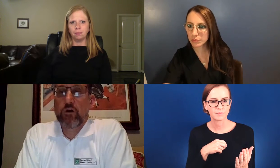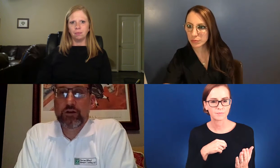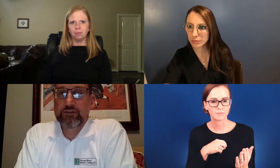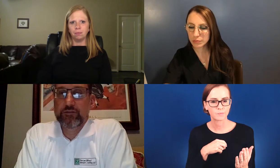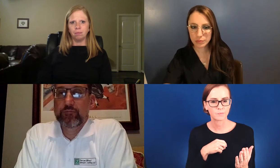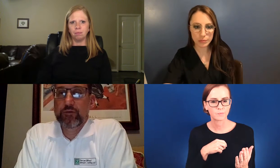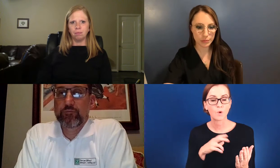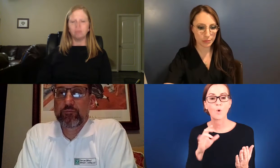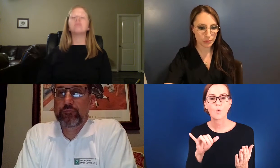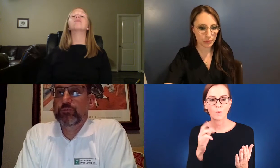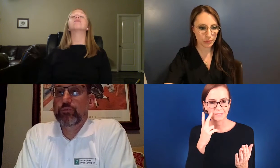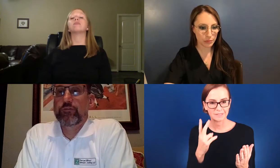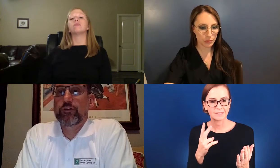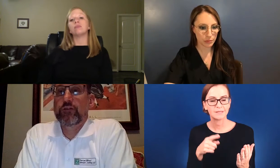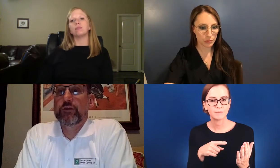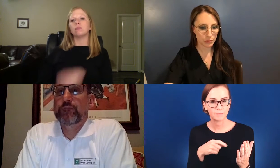Oh, I see, forgive me.